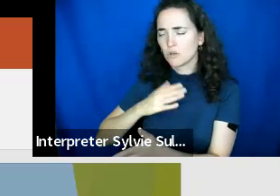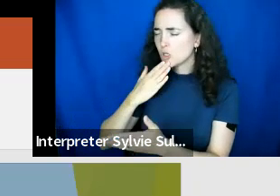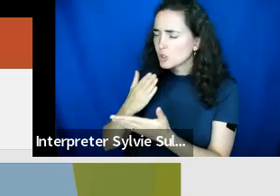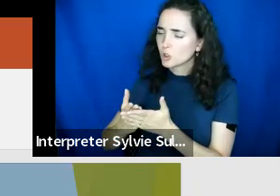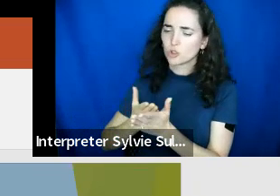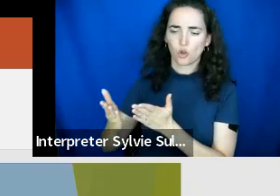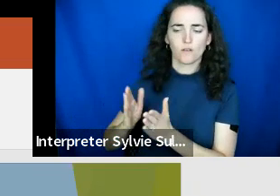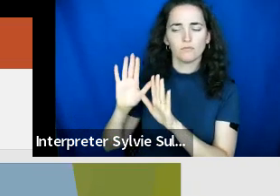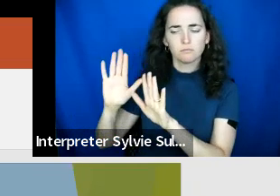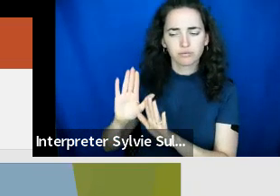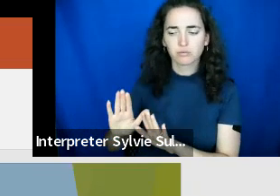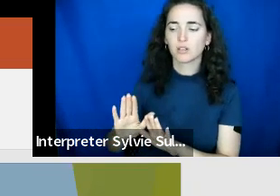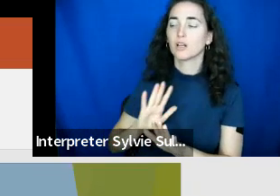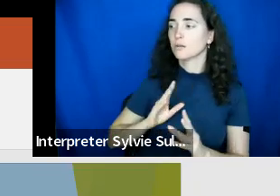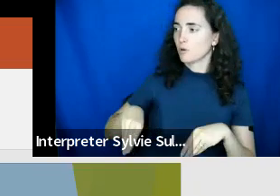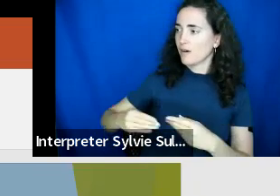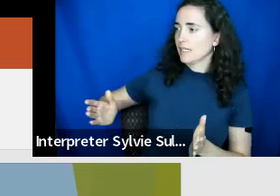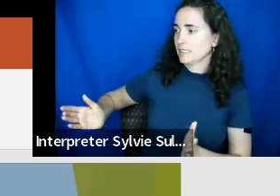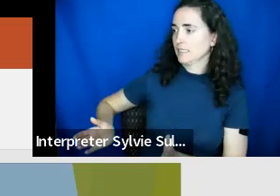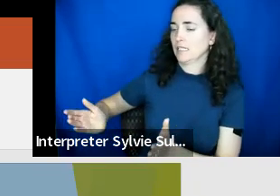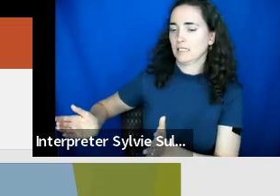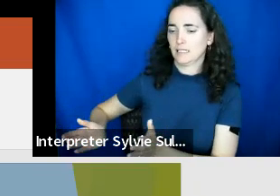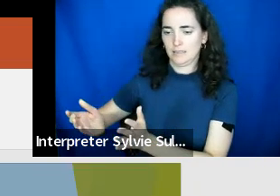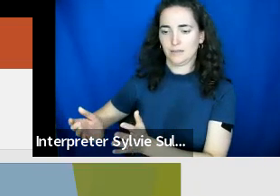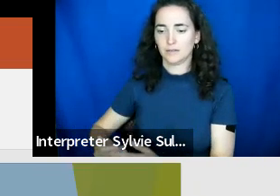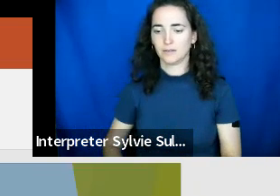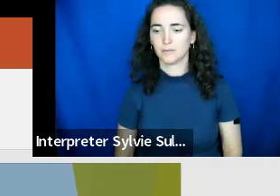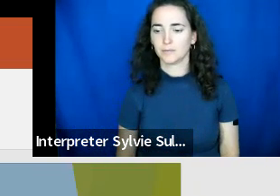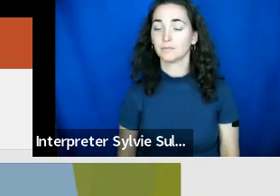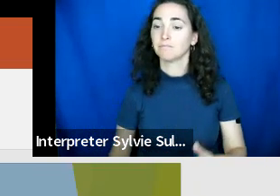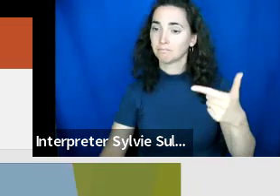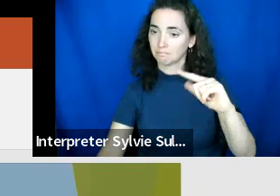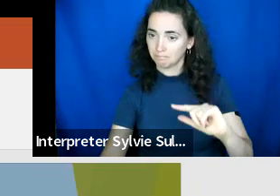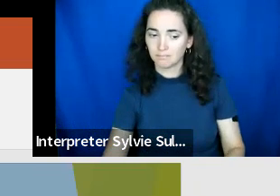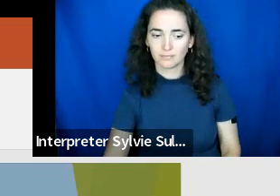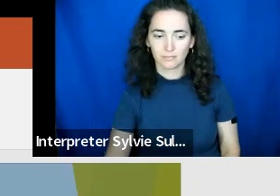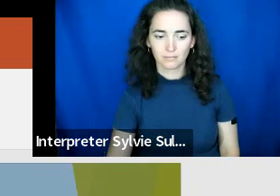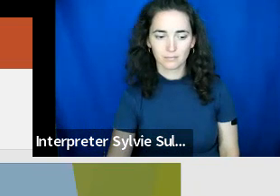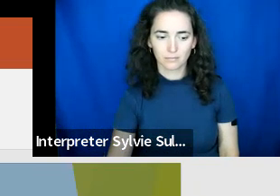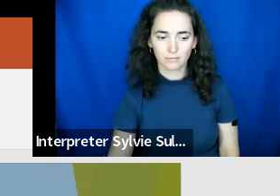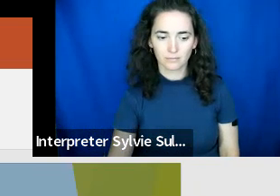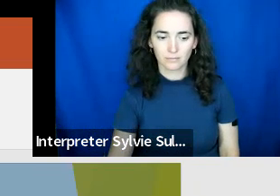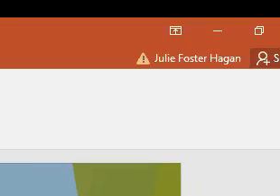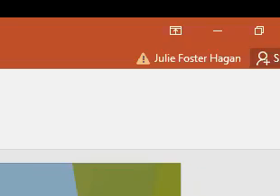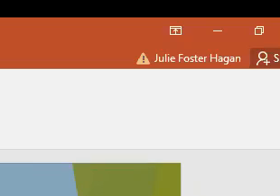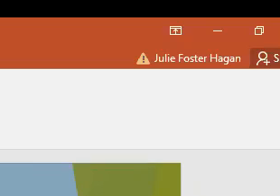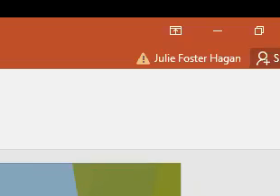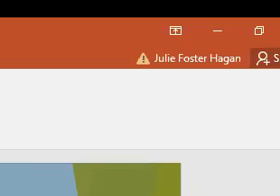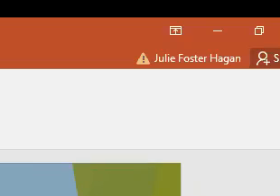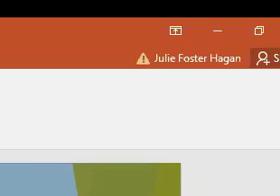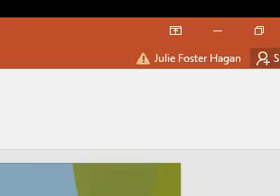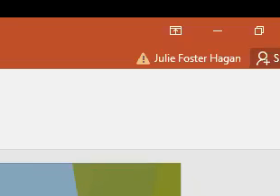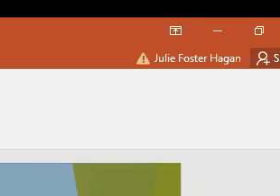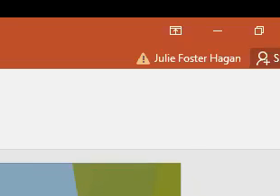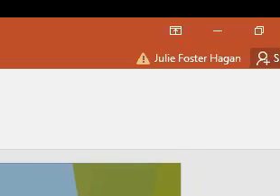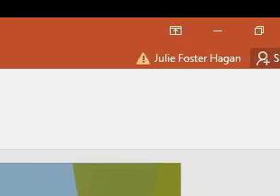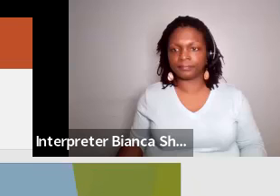Who are able to to meet certain quality targets and quality metrics similar to Oaas.